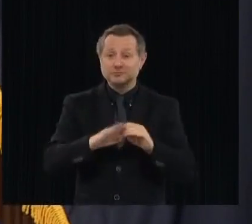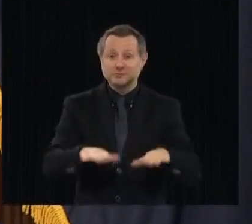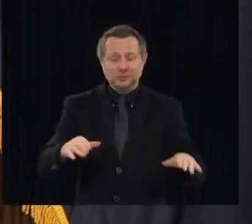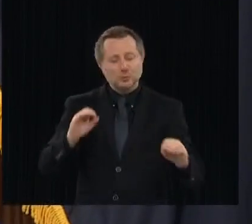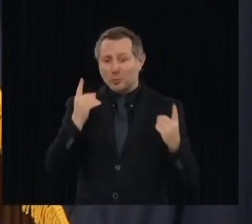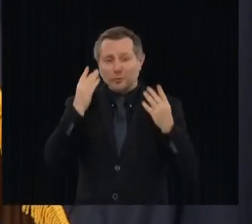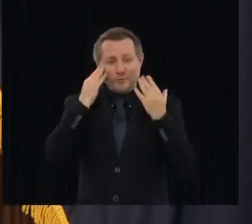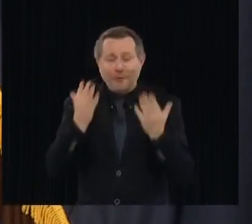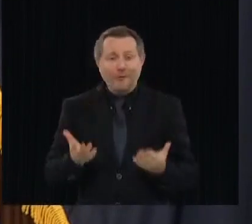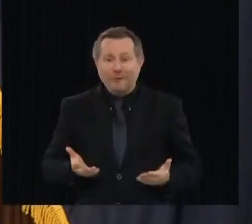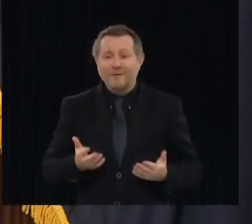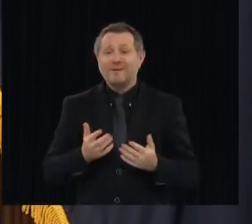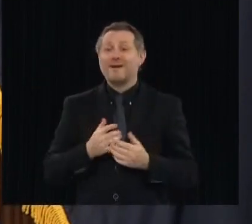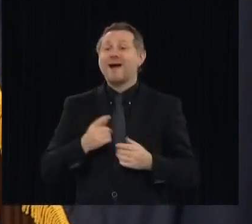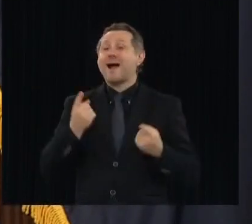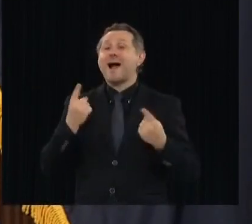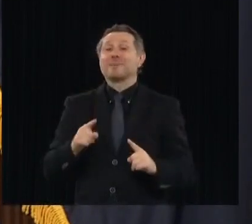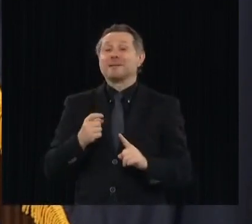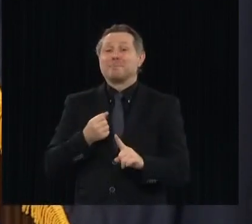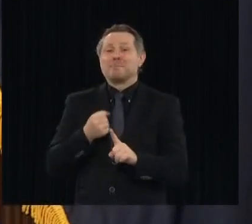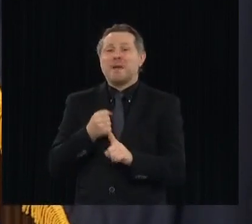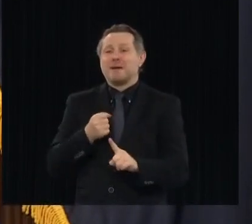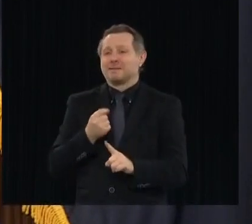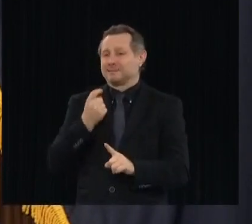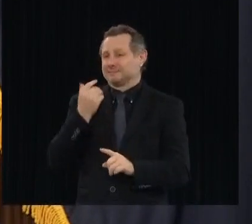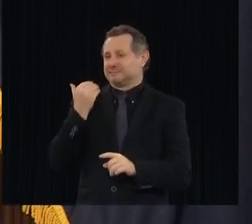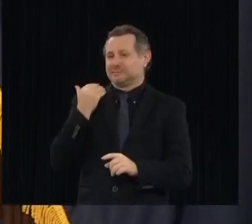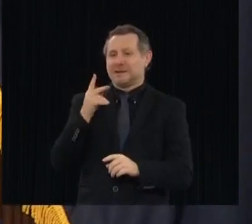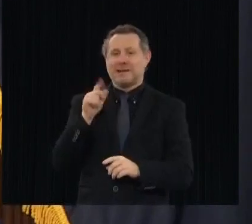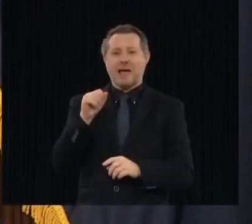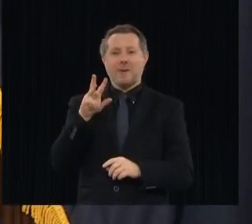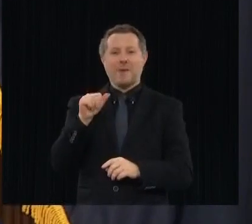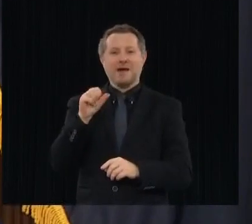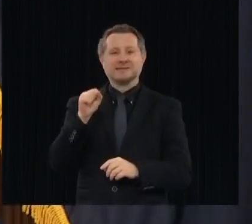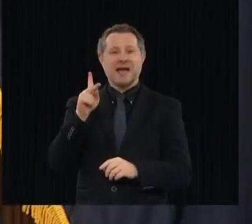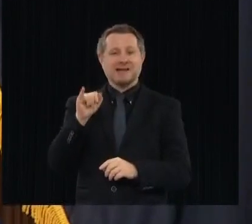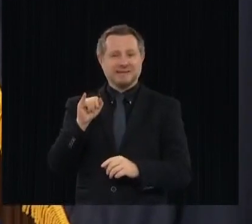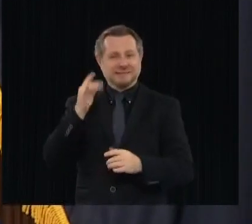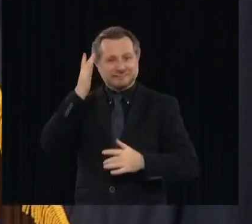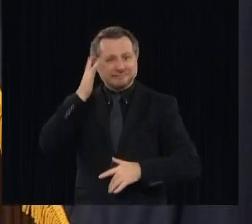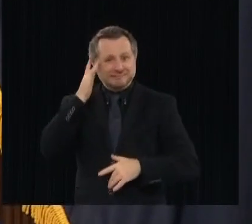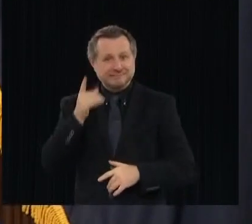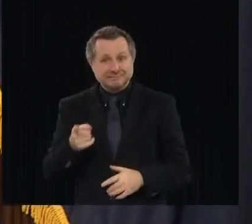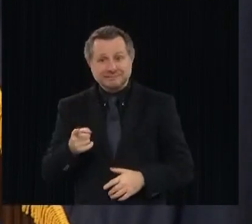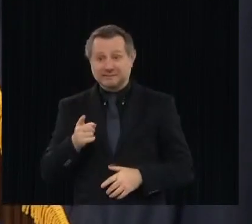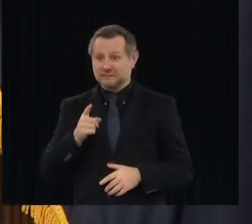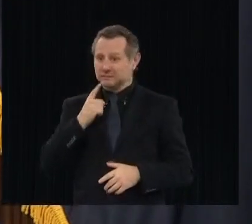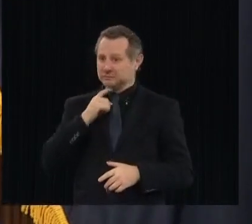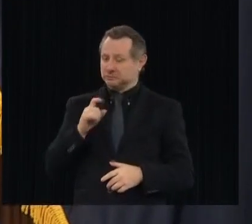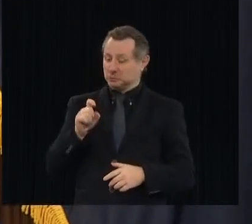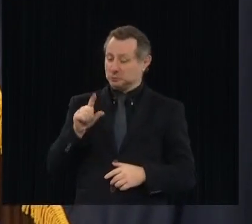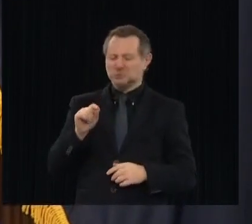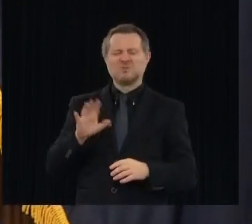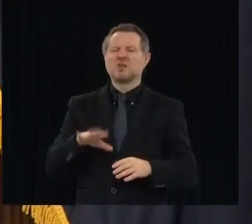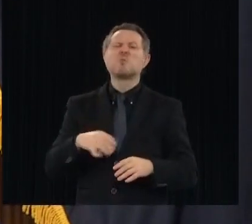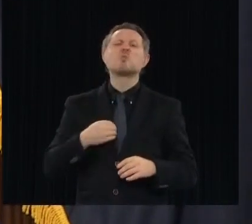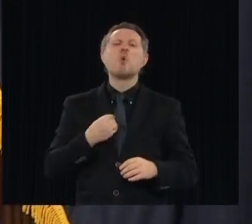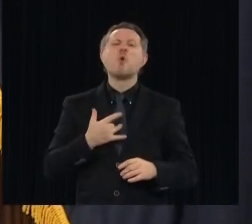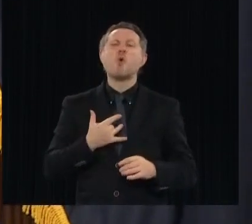NOBODY KNOWS WHAT THE EFFECT MAY BE ON CHILDREN.